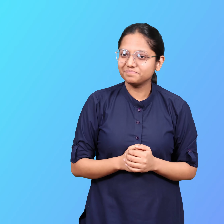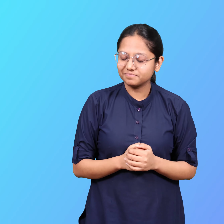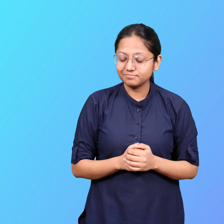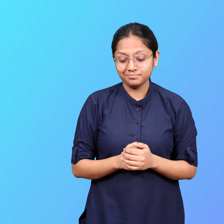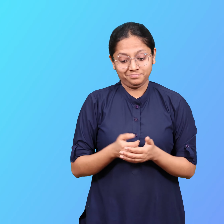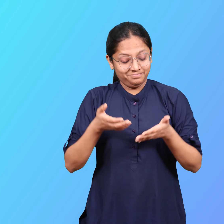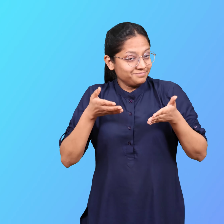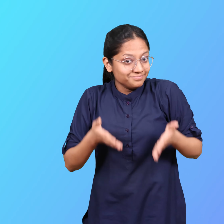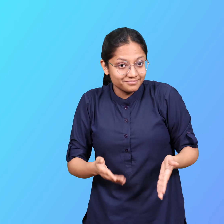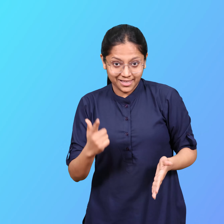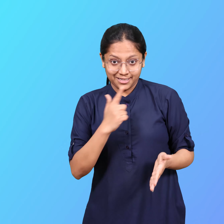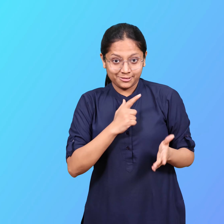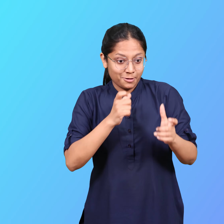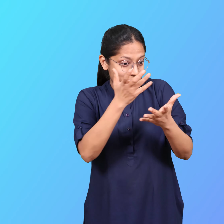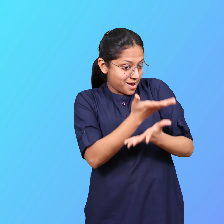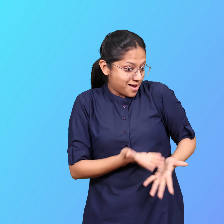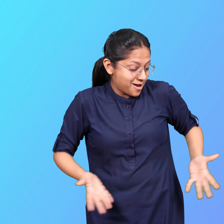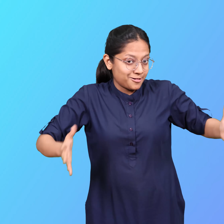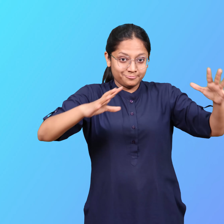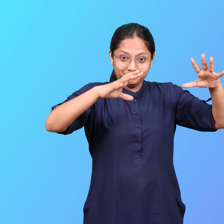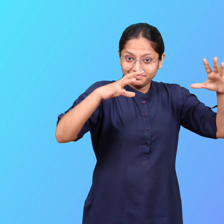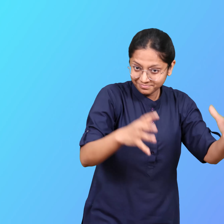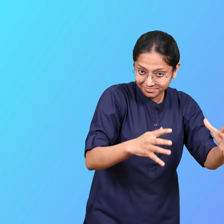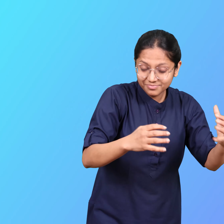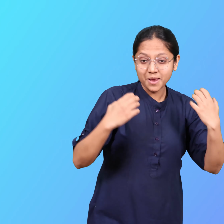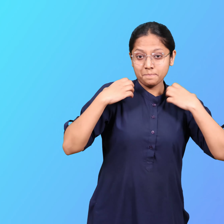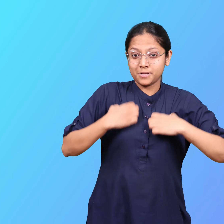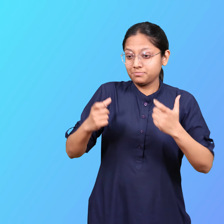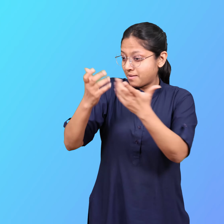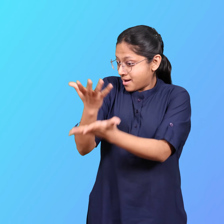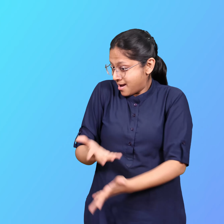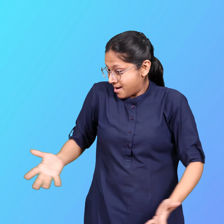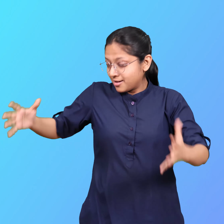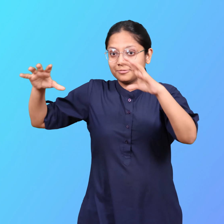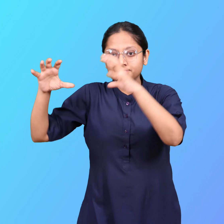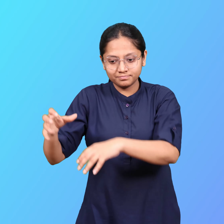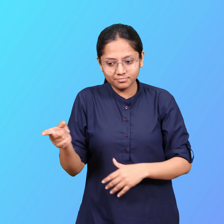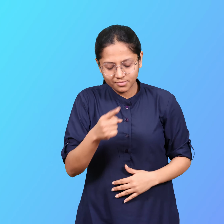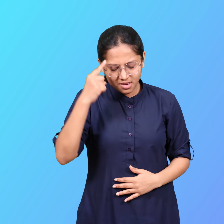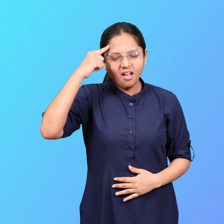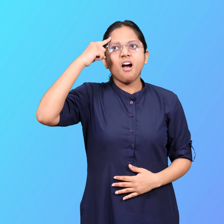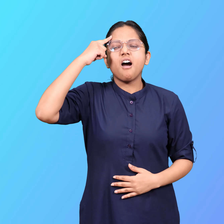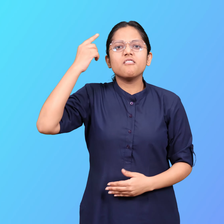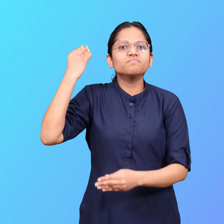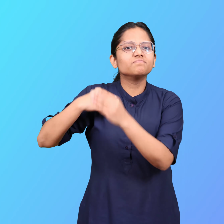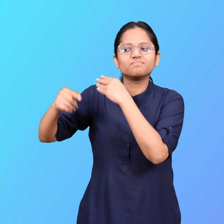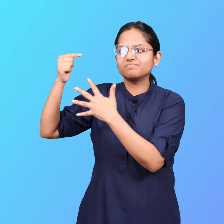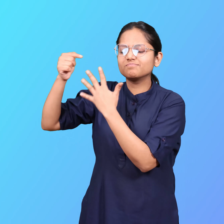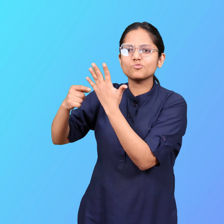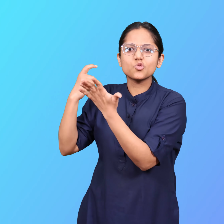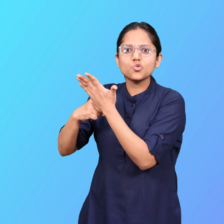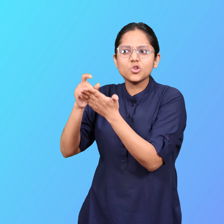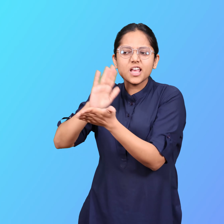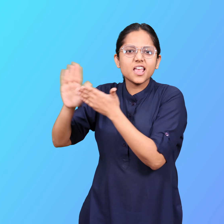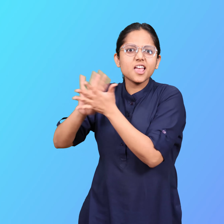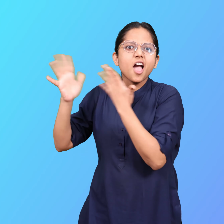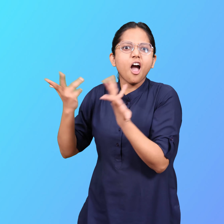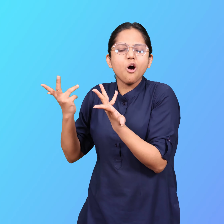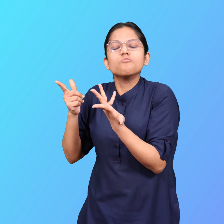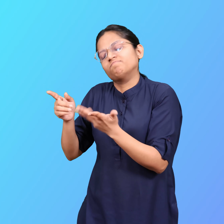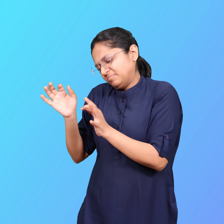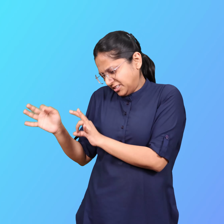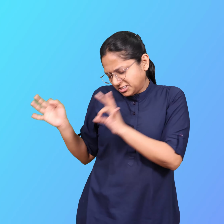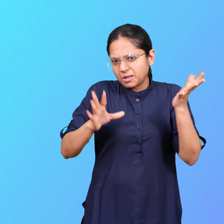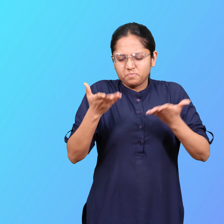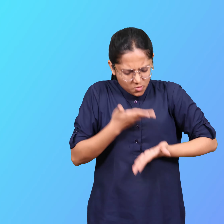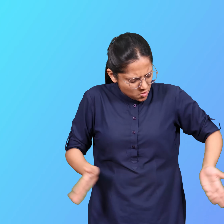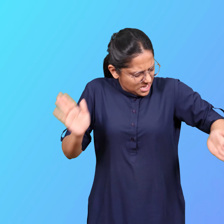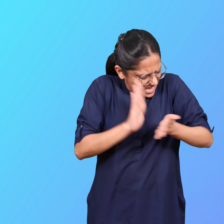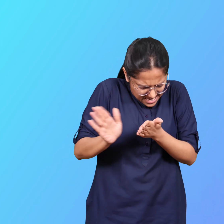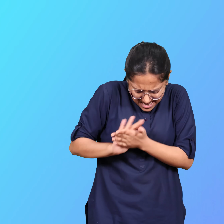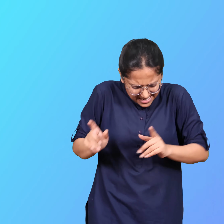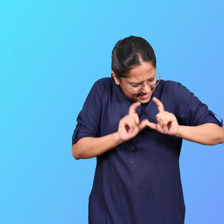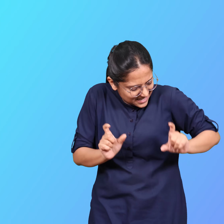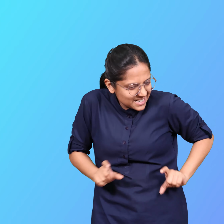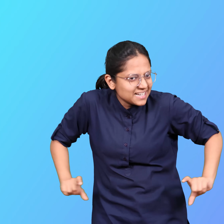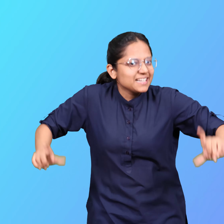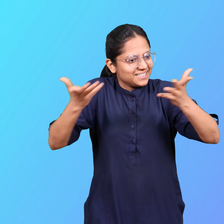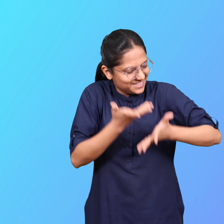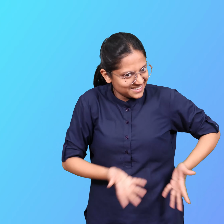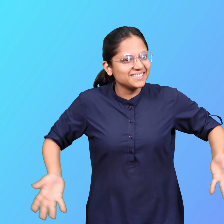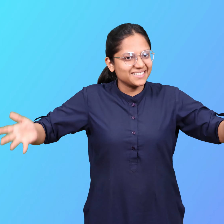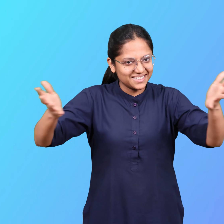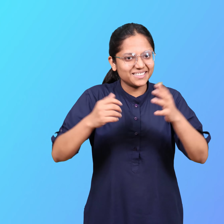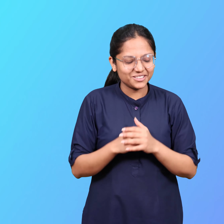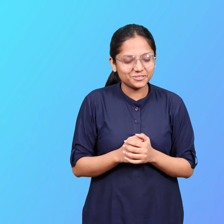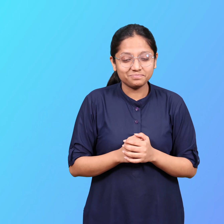All the priests and Levites made themselves clean and ready to celebrate Passover.